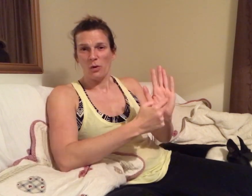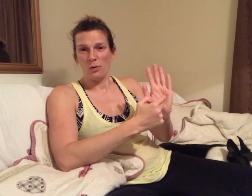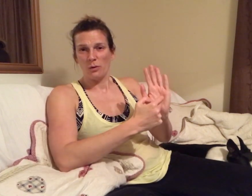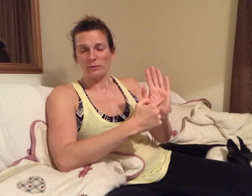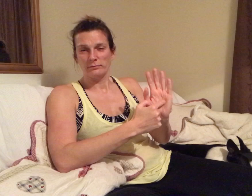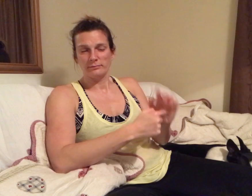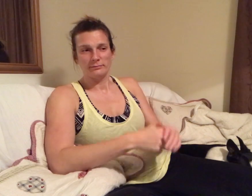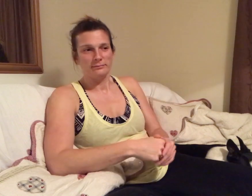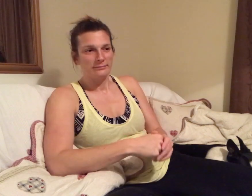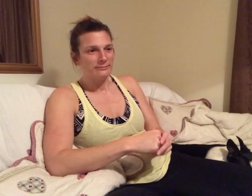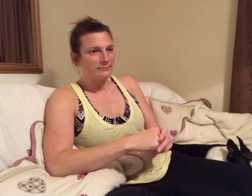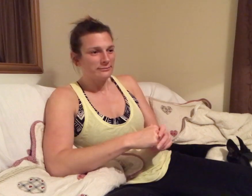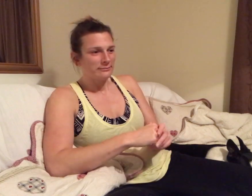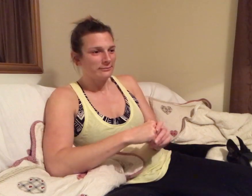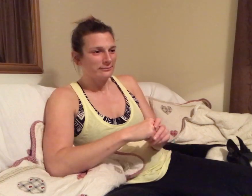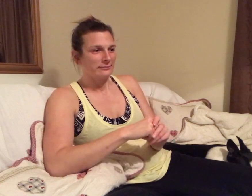and present a great show!